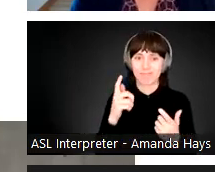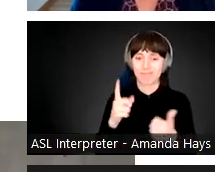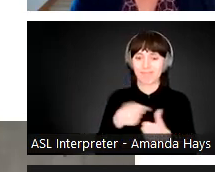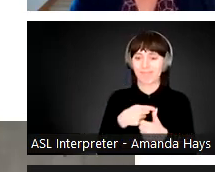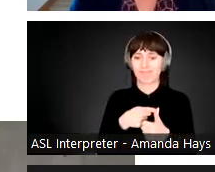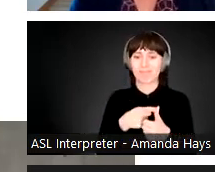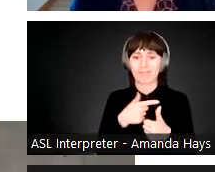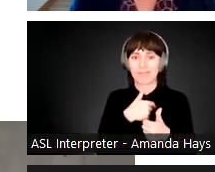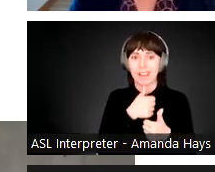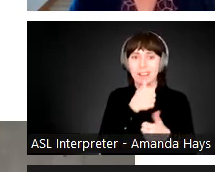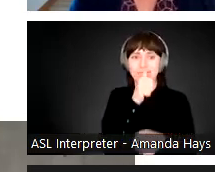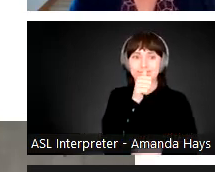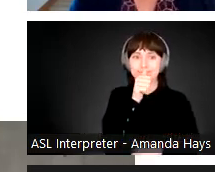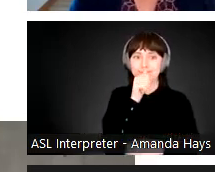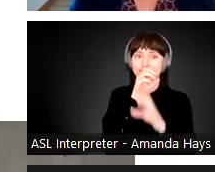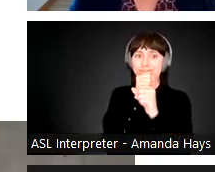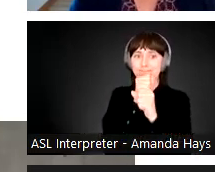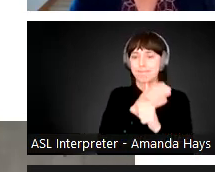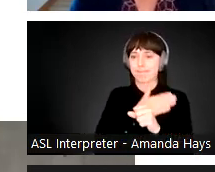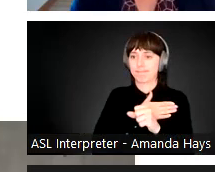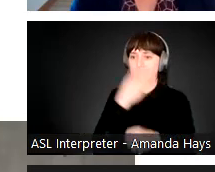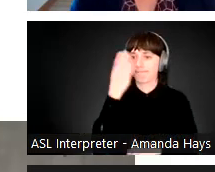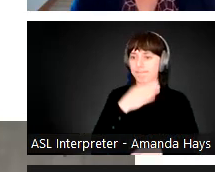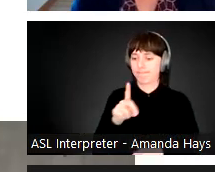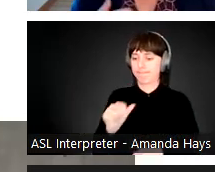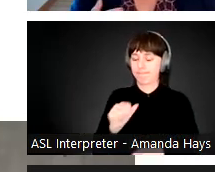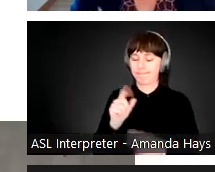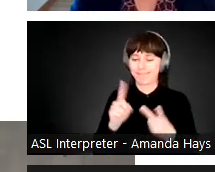disability, and B. why people experiencing